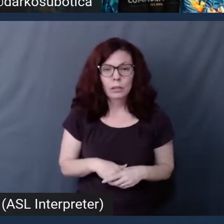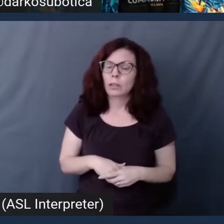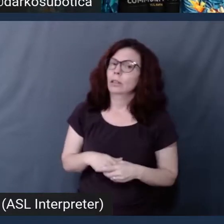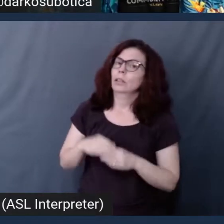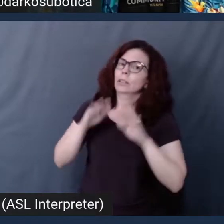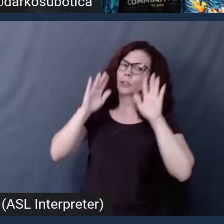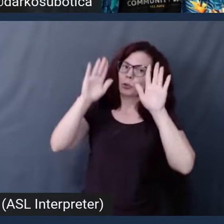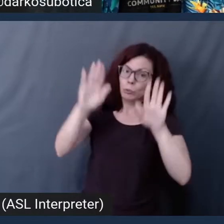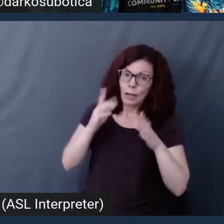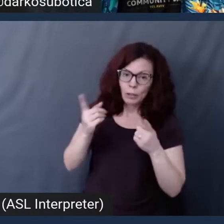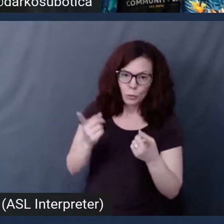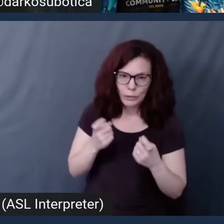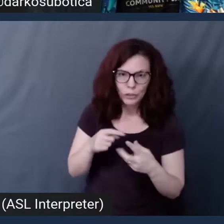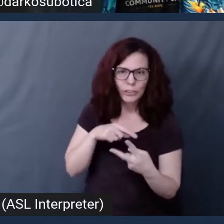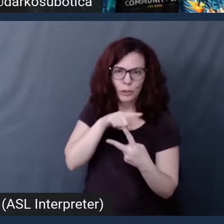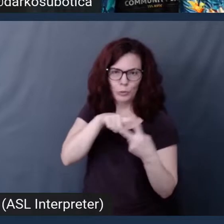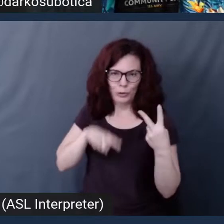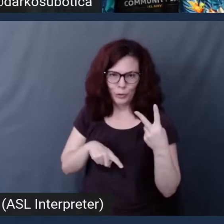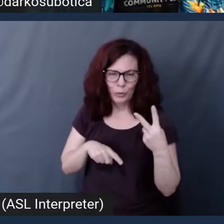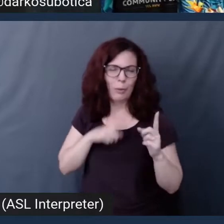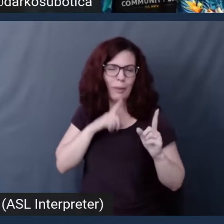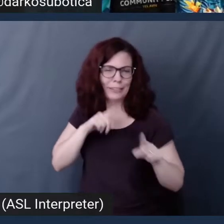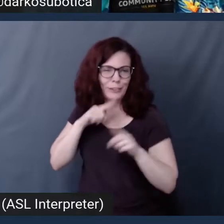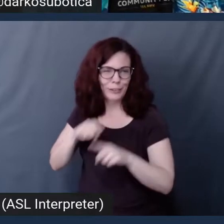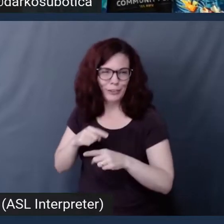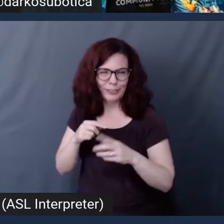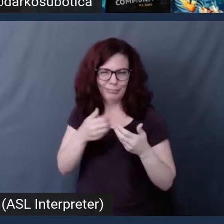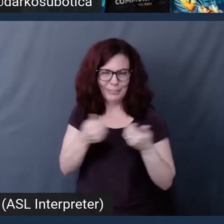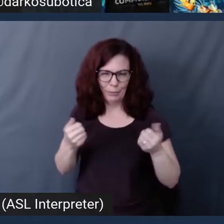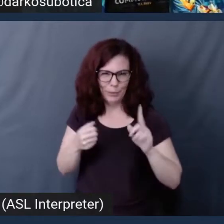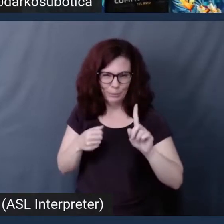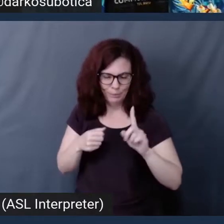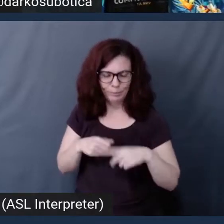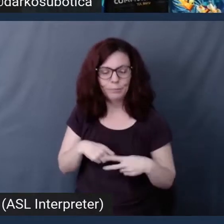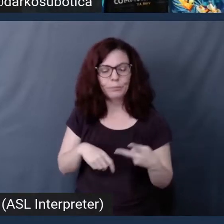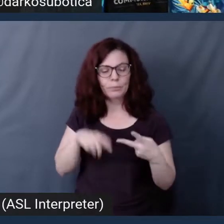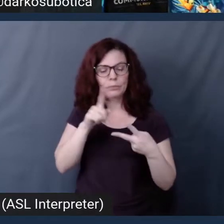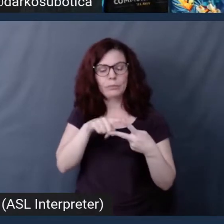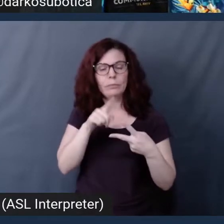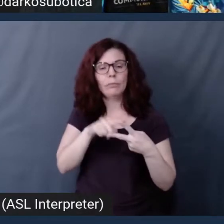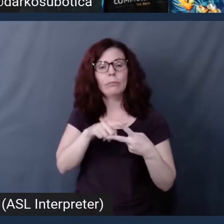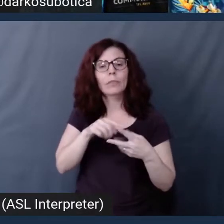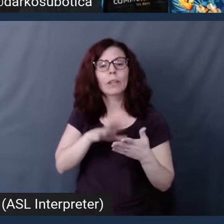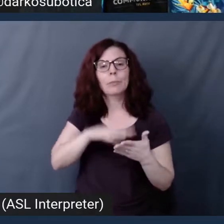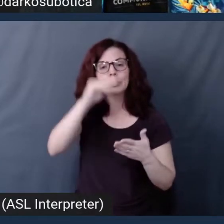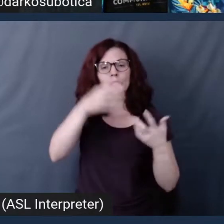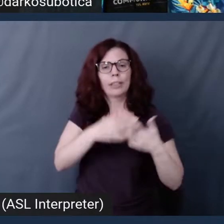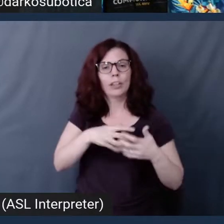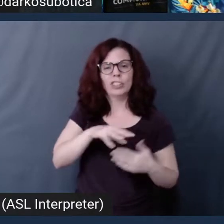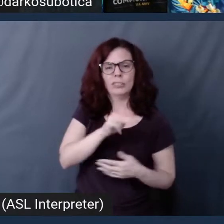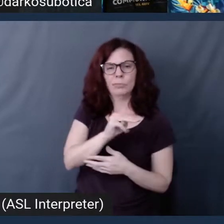So there were two different questions. Let me answer both of them one by one. So from a machine learning and computer vision expertise point of view,